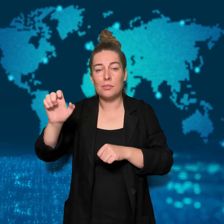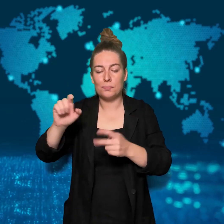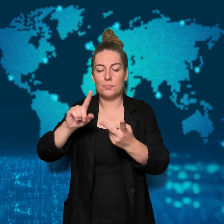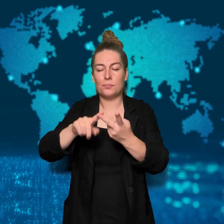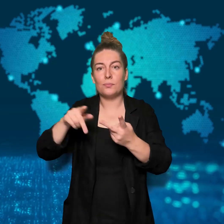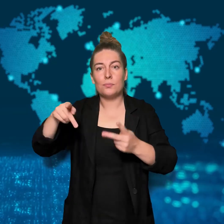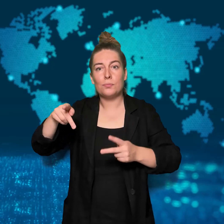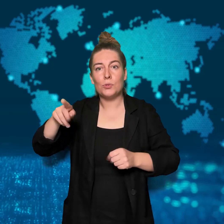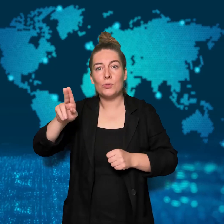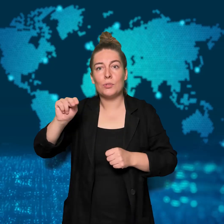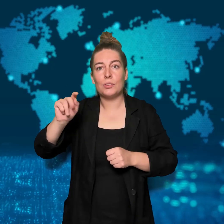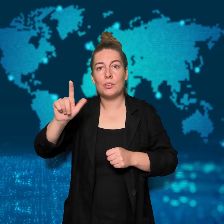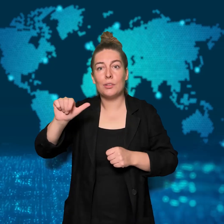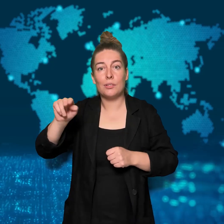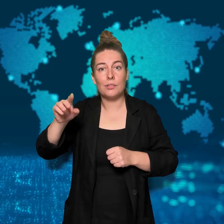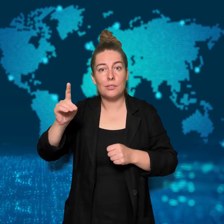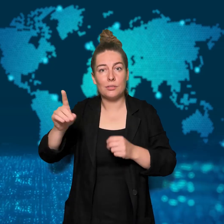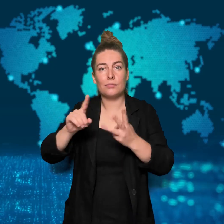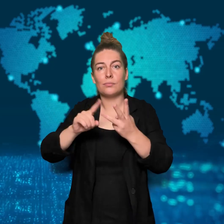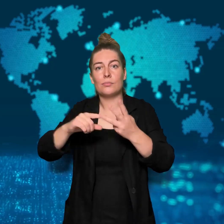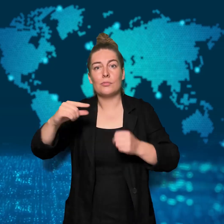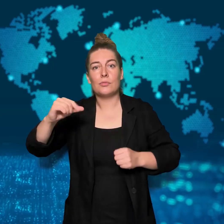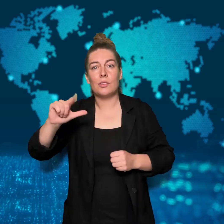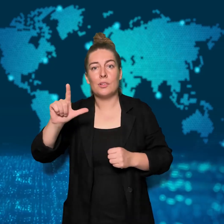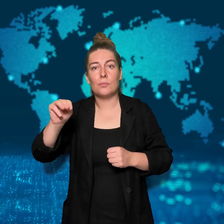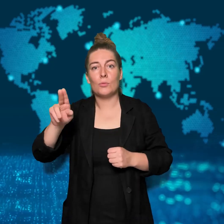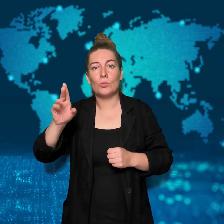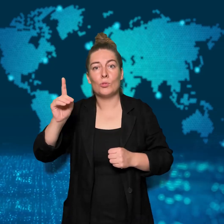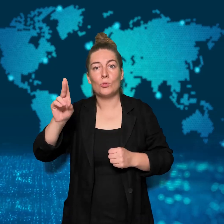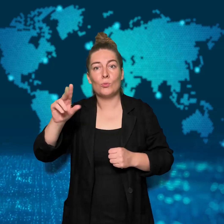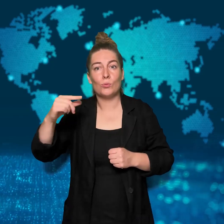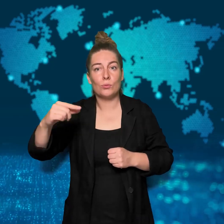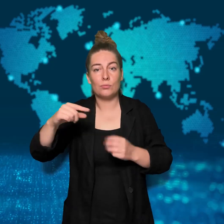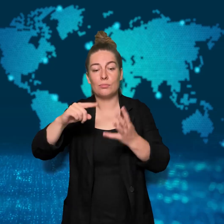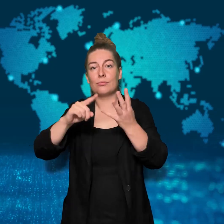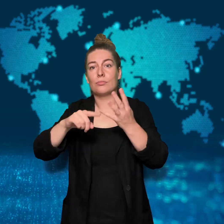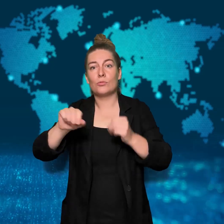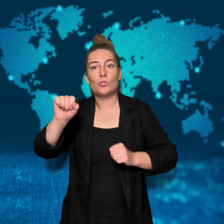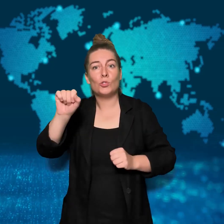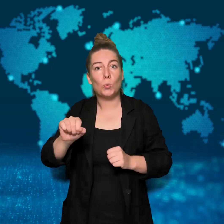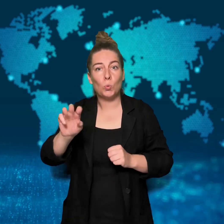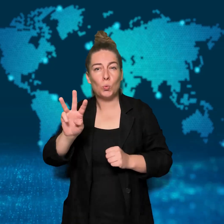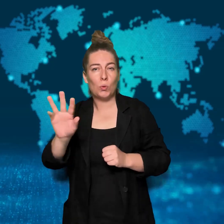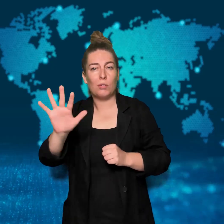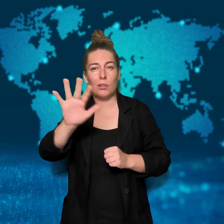Other regions - Hirshabelle, Puntland, Galmudug, and South West -